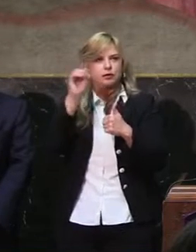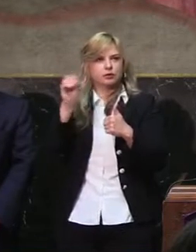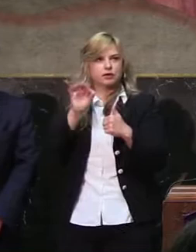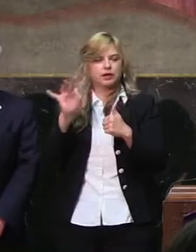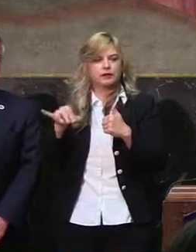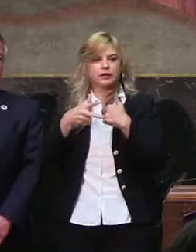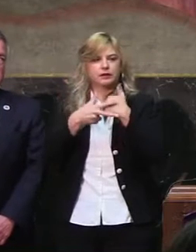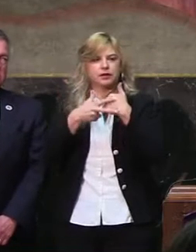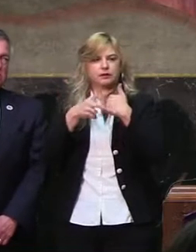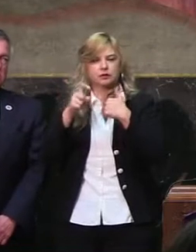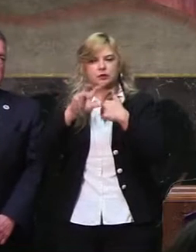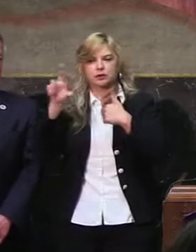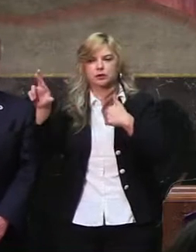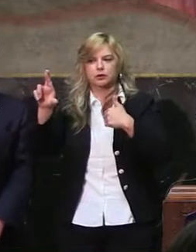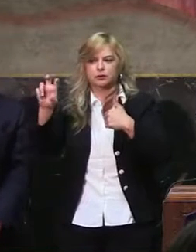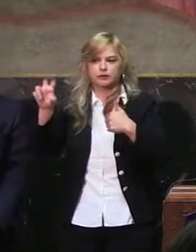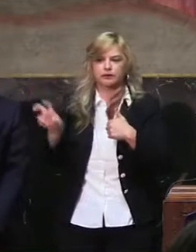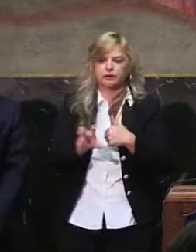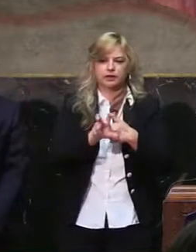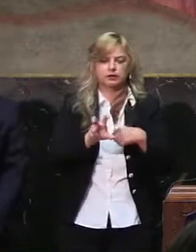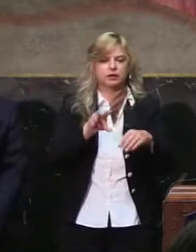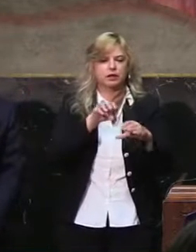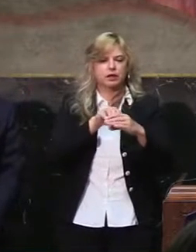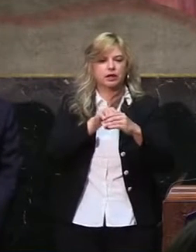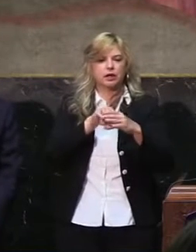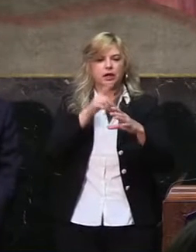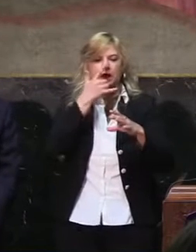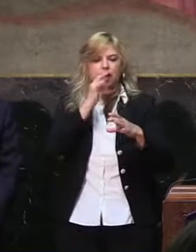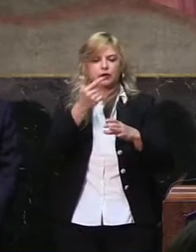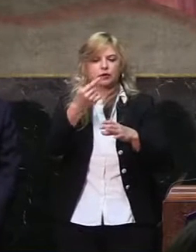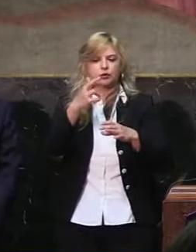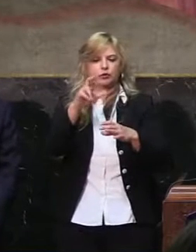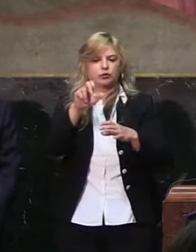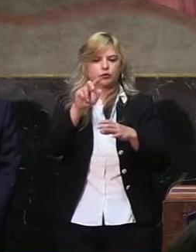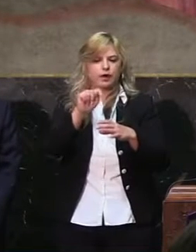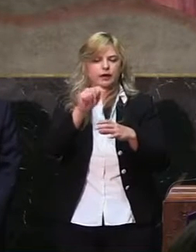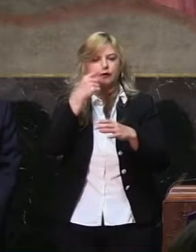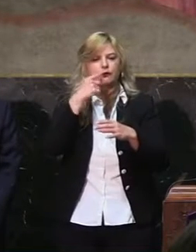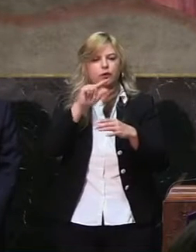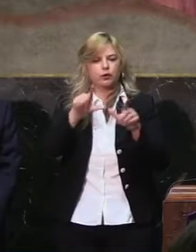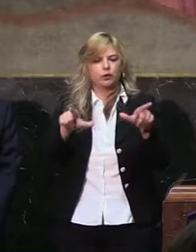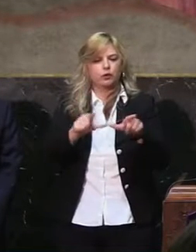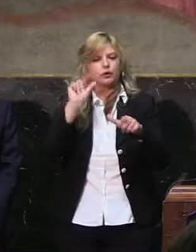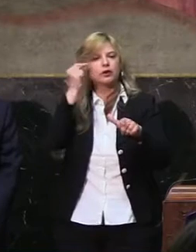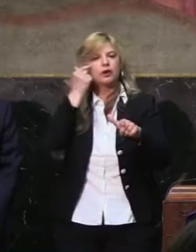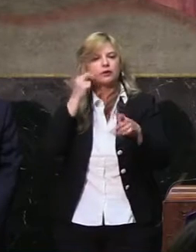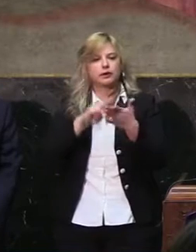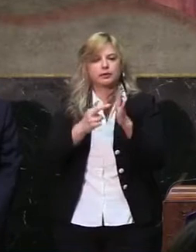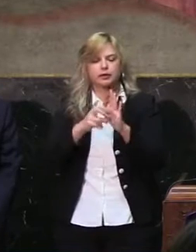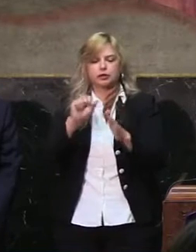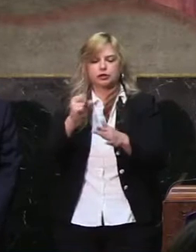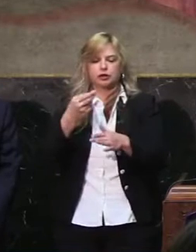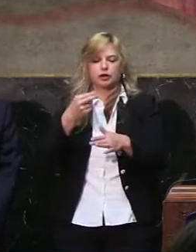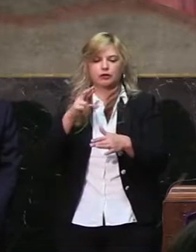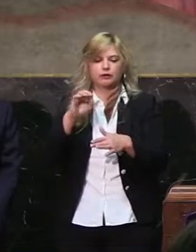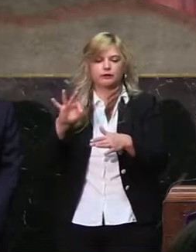is to be invested in the form of grants to local government entities meaning sheriff's offices or district attorney's